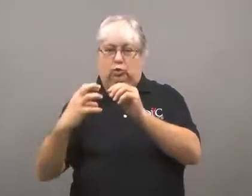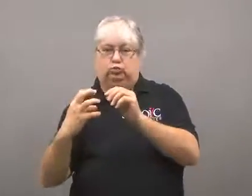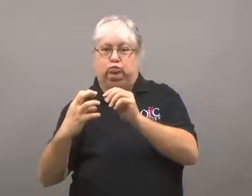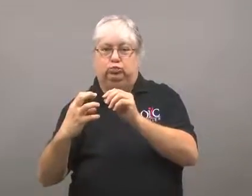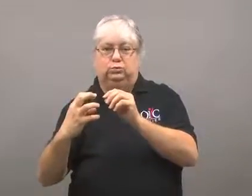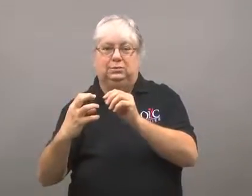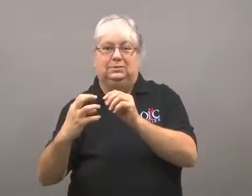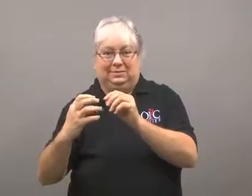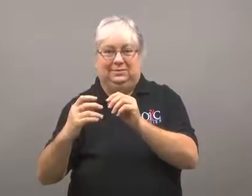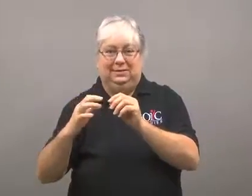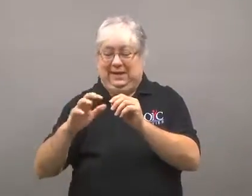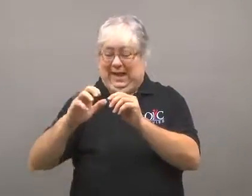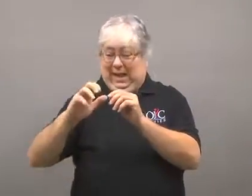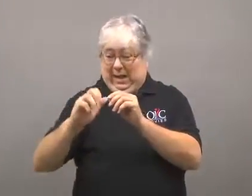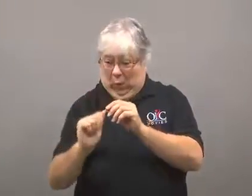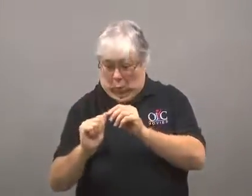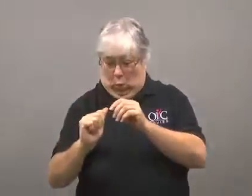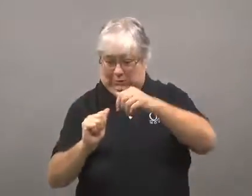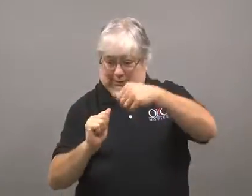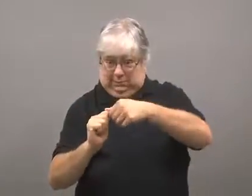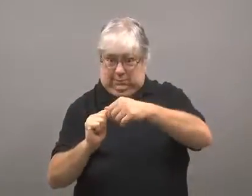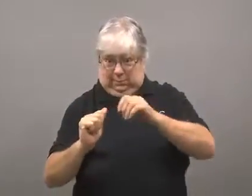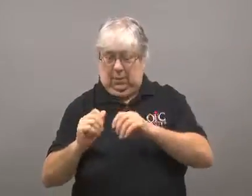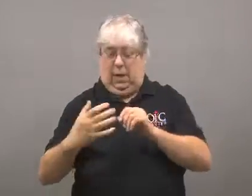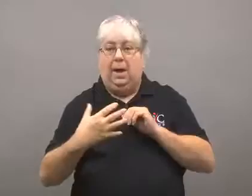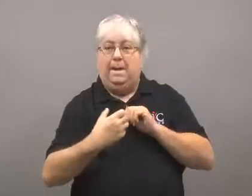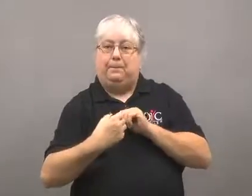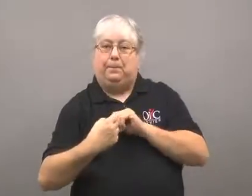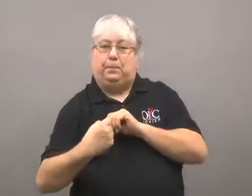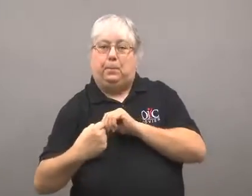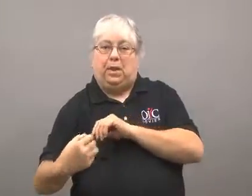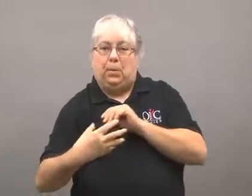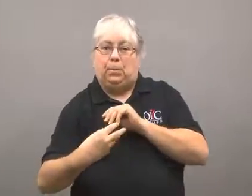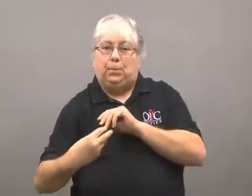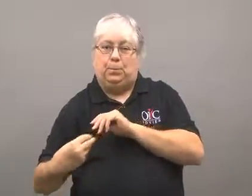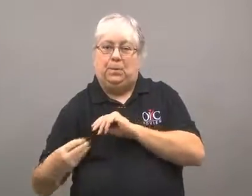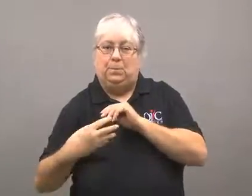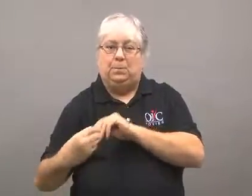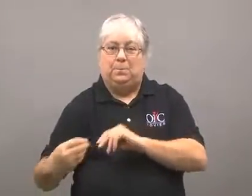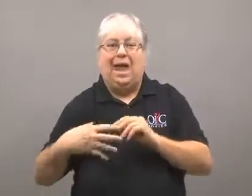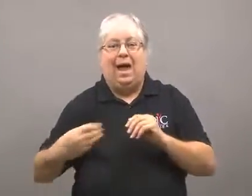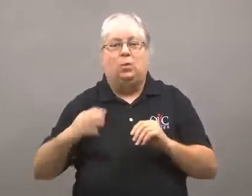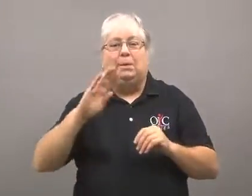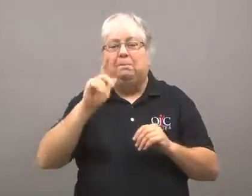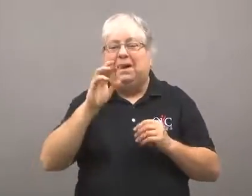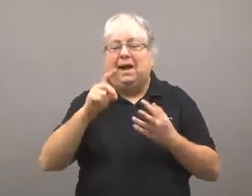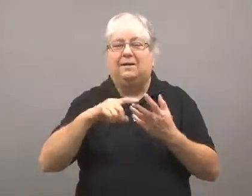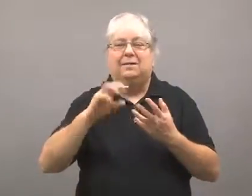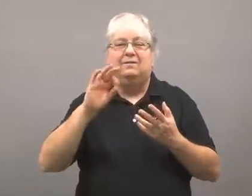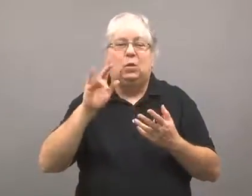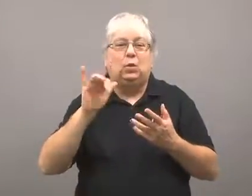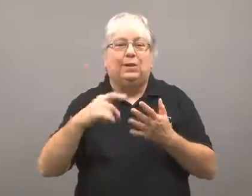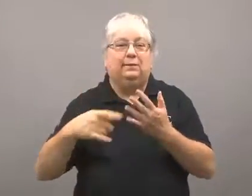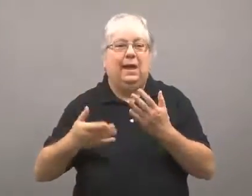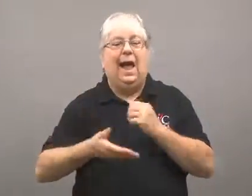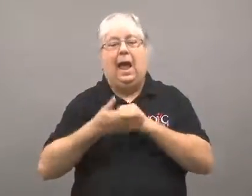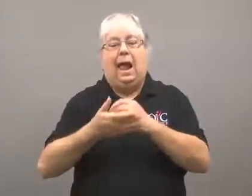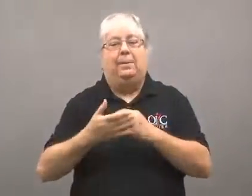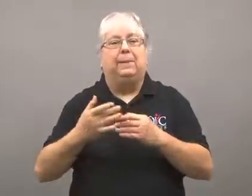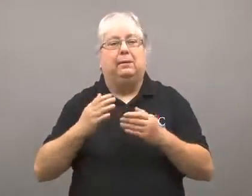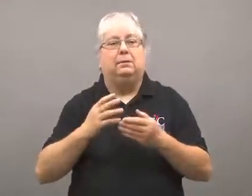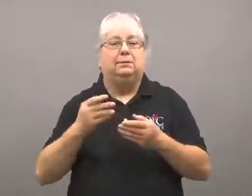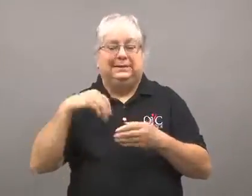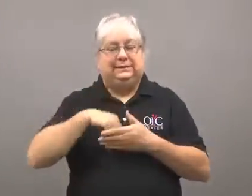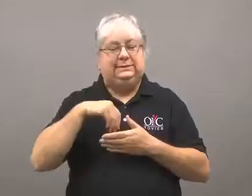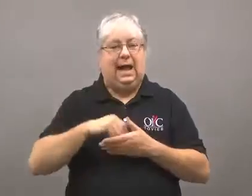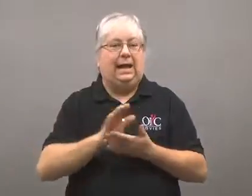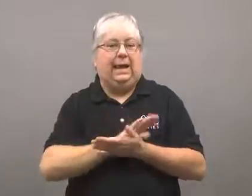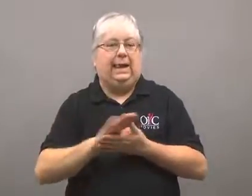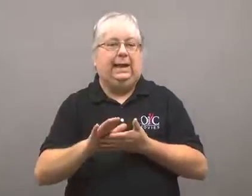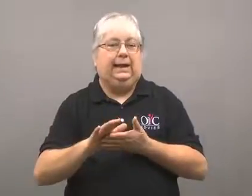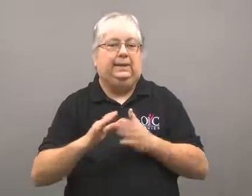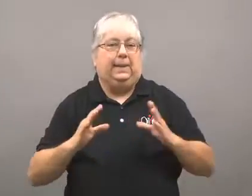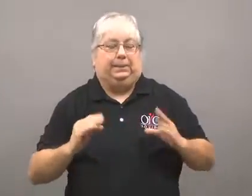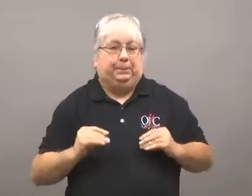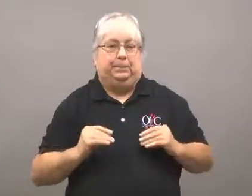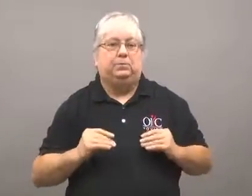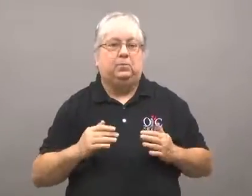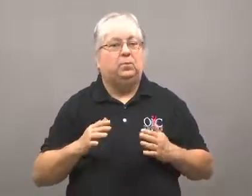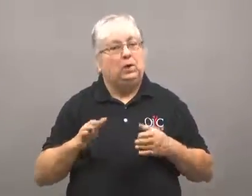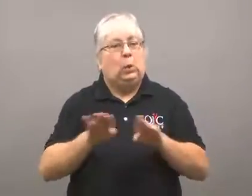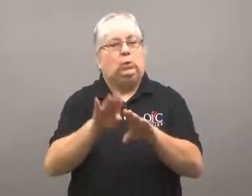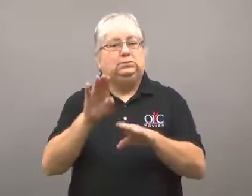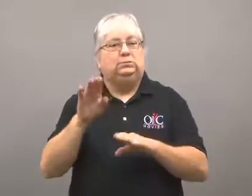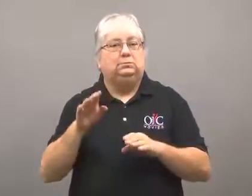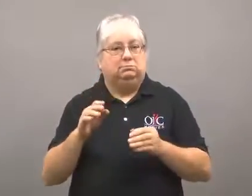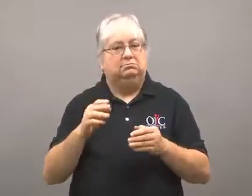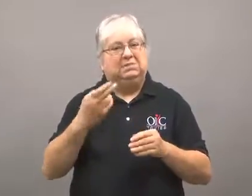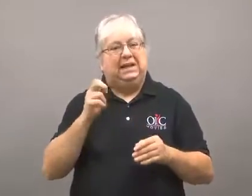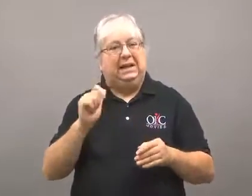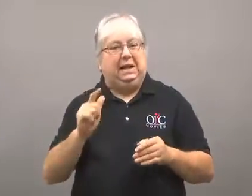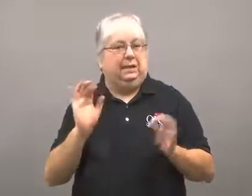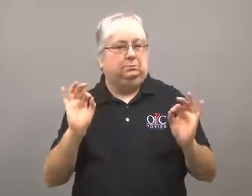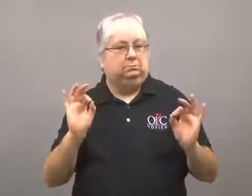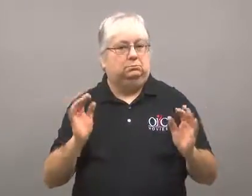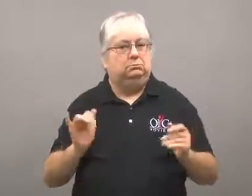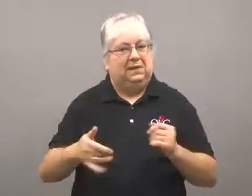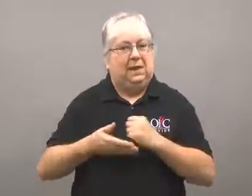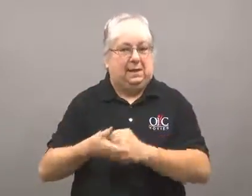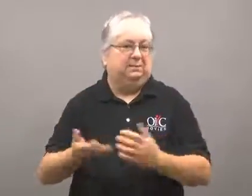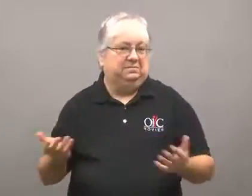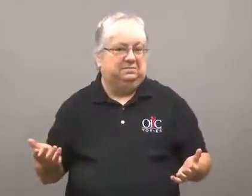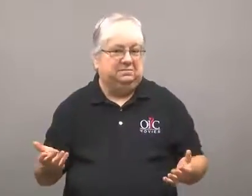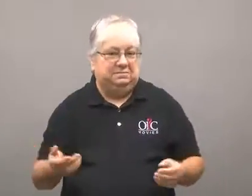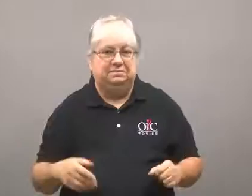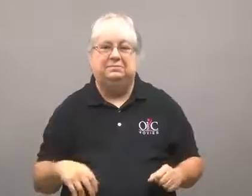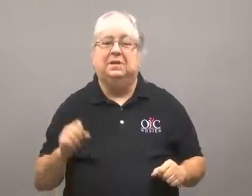It involves a tube in the skin, and it leads out to a bulb. When you squeeze the bulb and put the cap on, it exerts suction on the fluids in the wound.